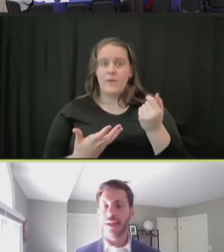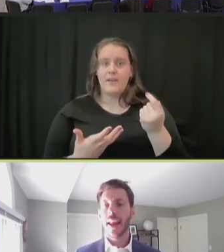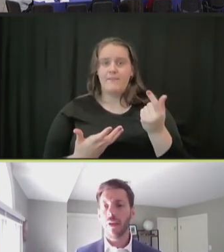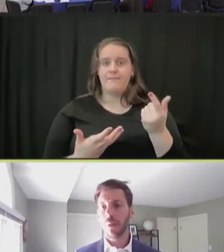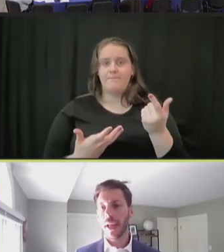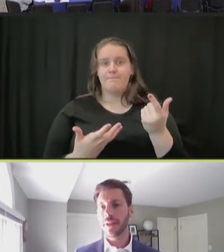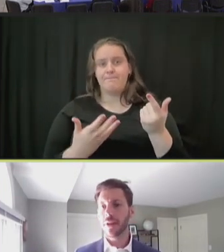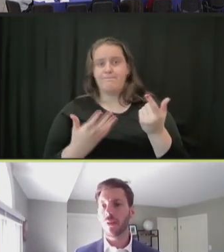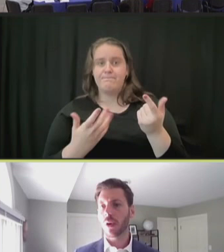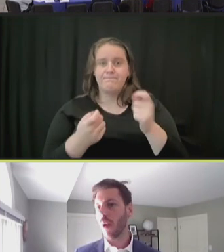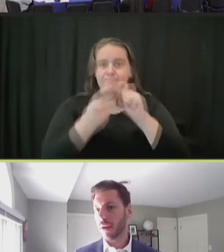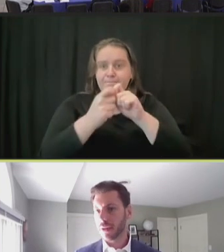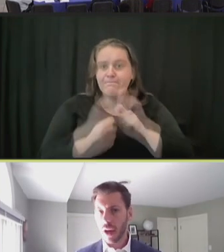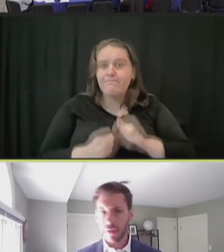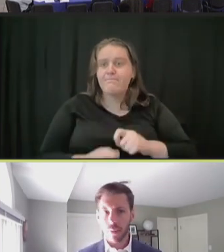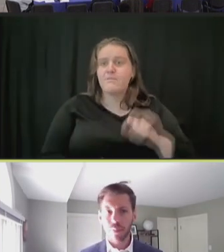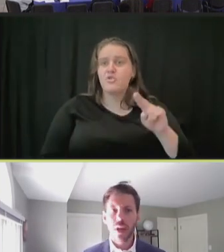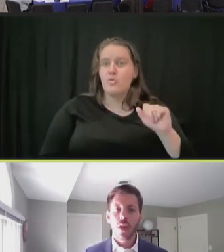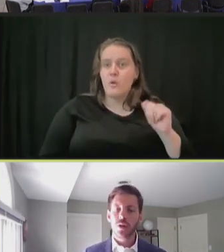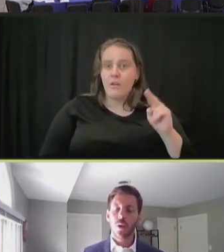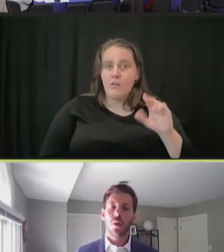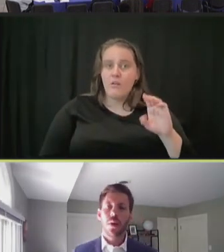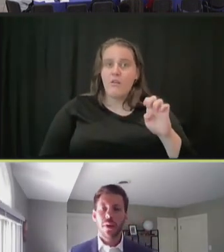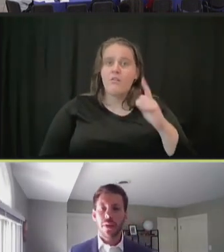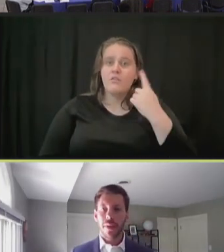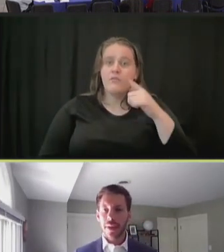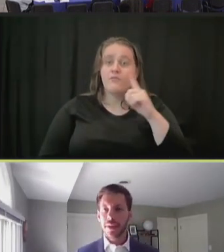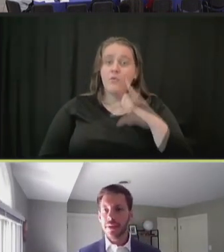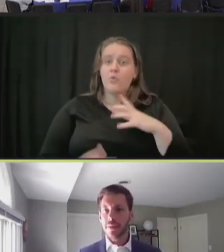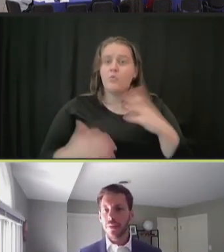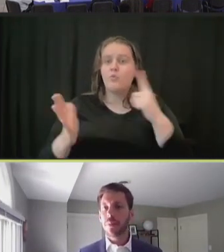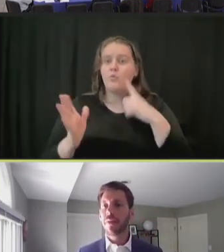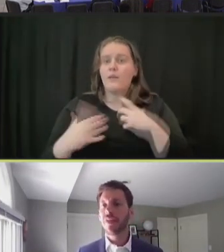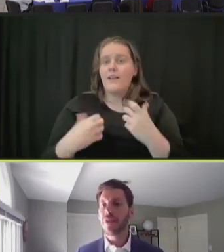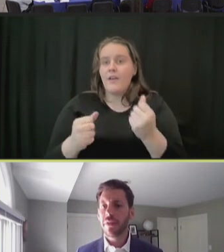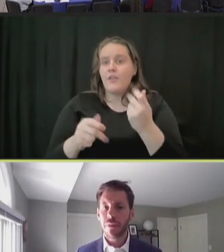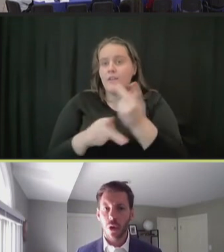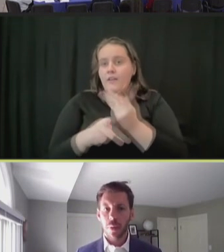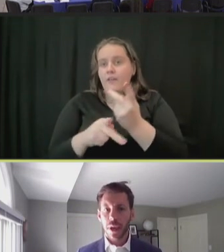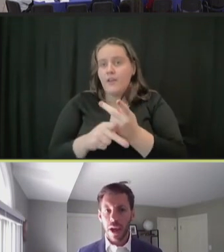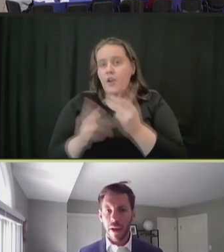that health plans are required to cover. So, this -- the provisions of the Affordable Care